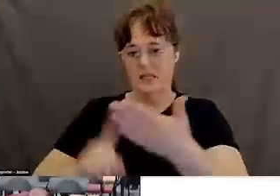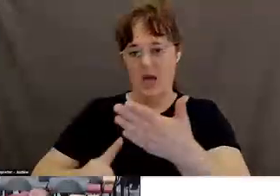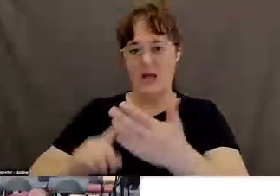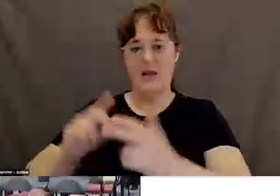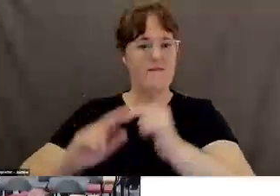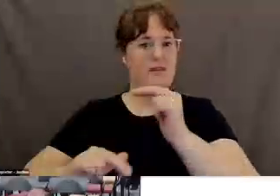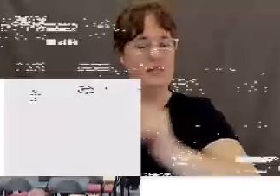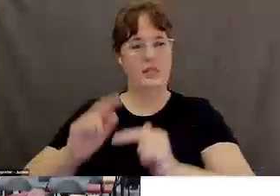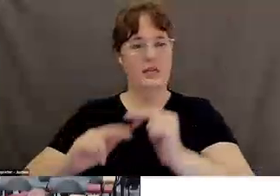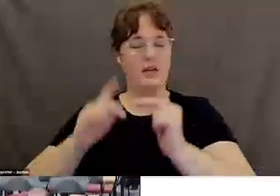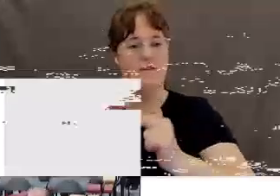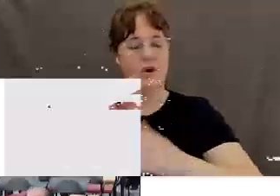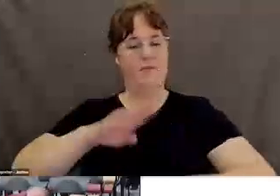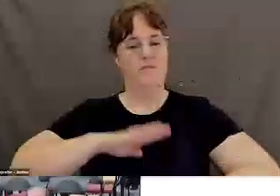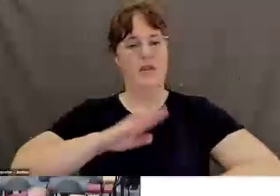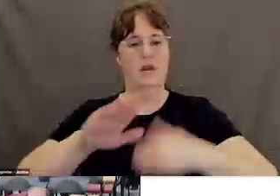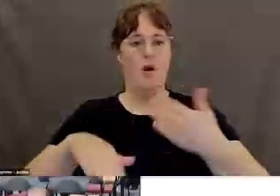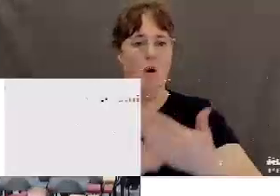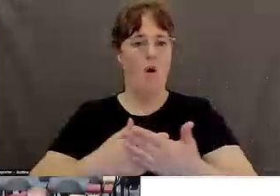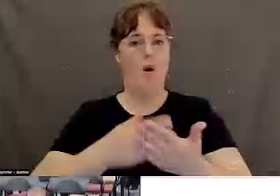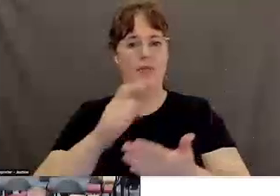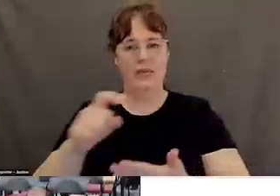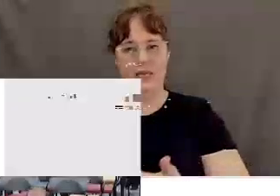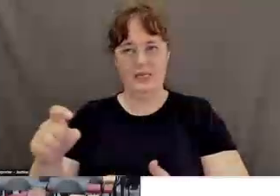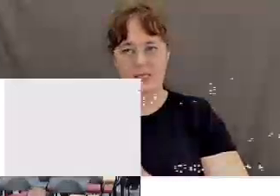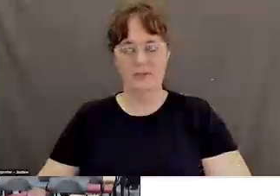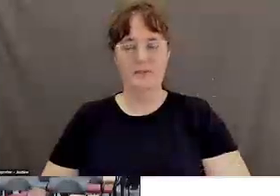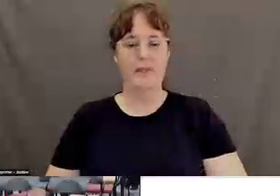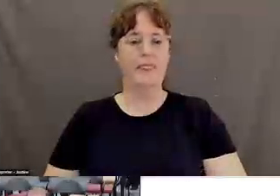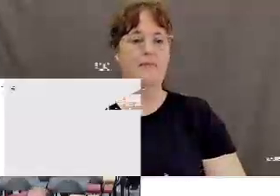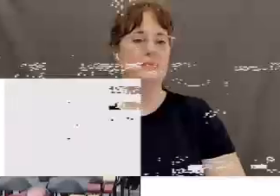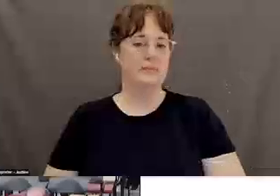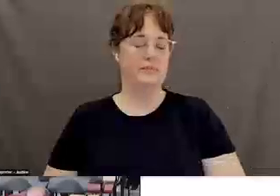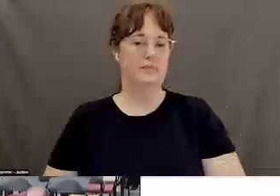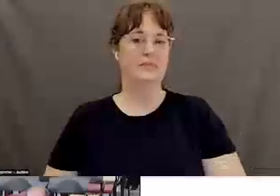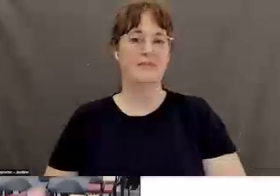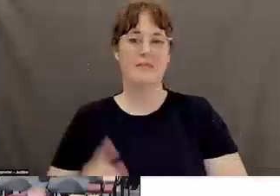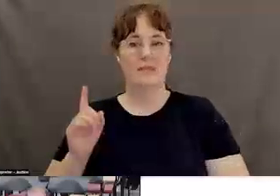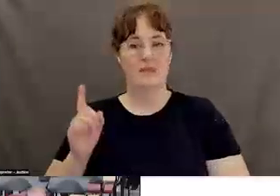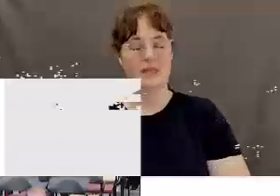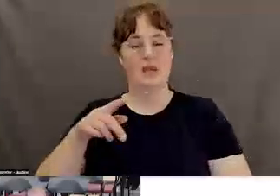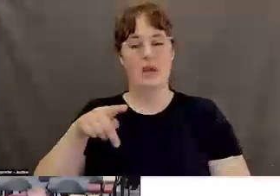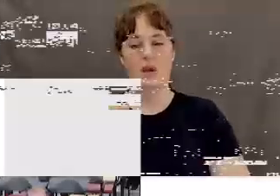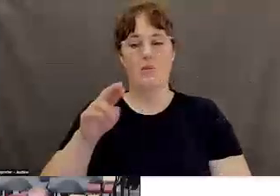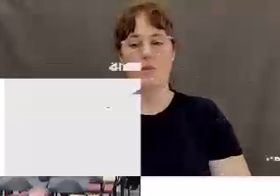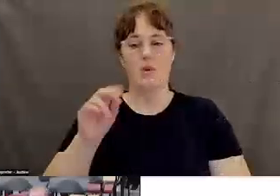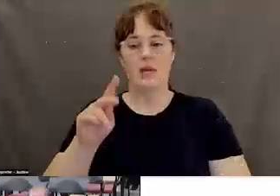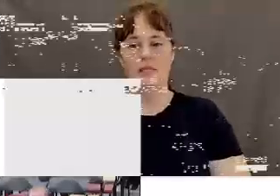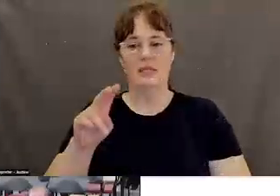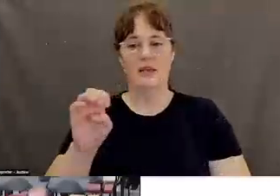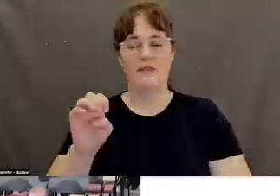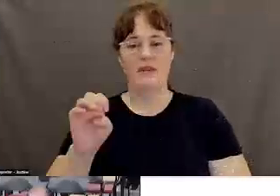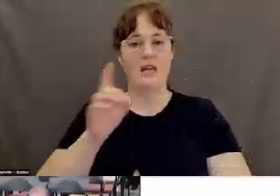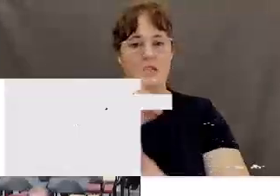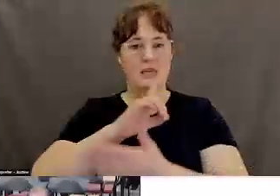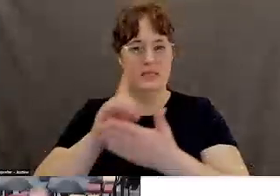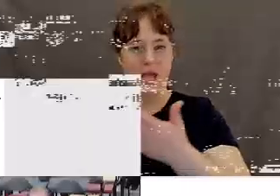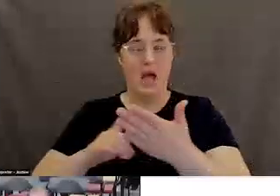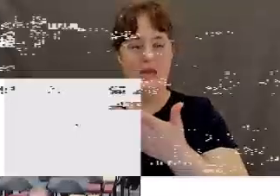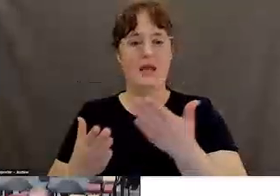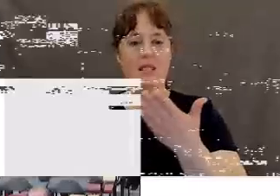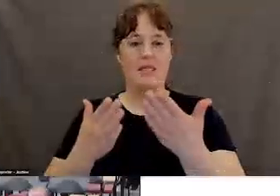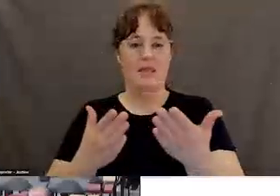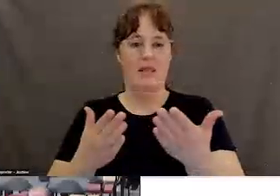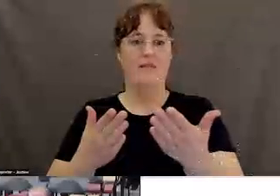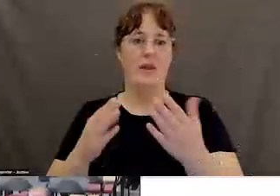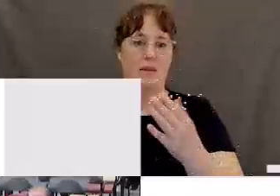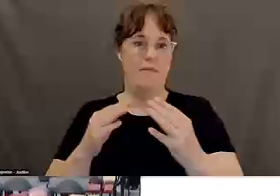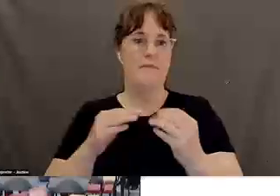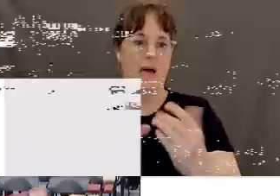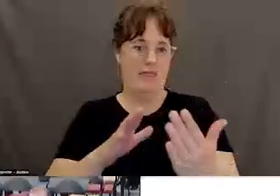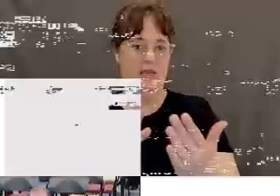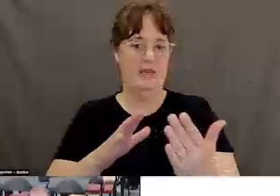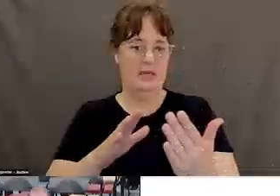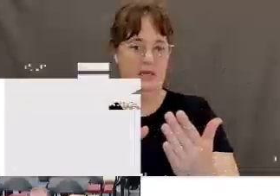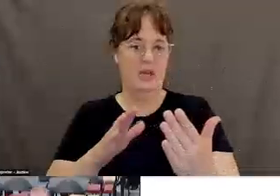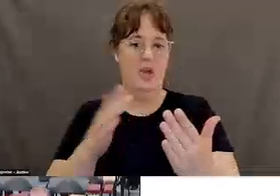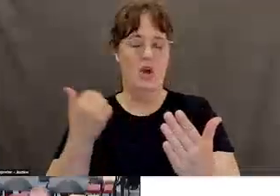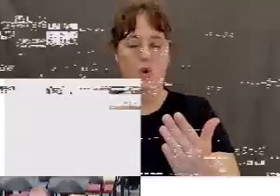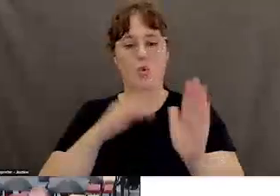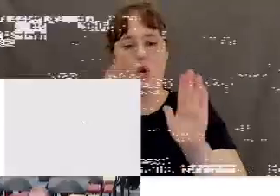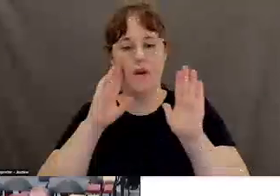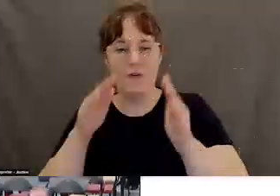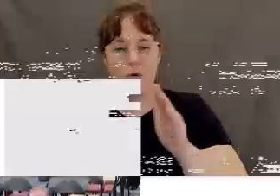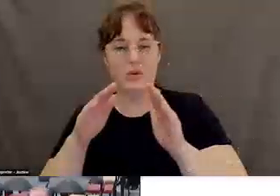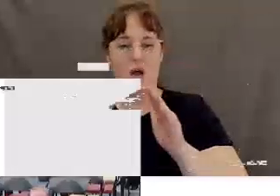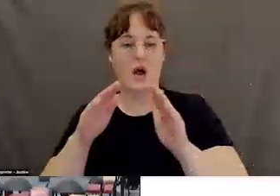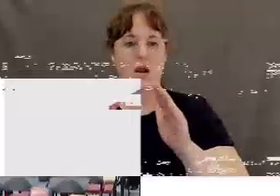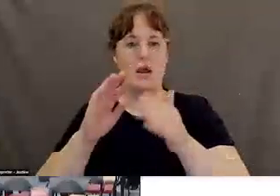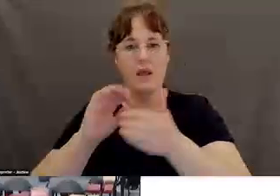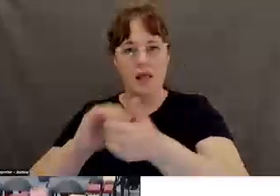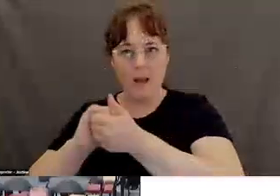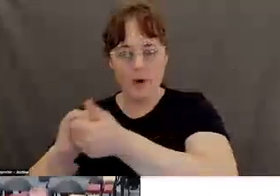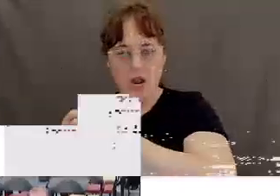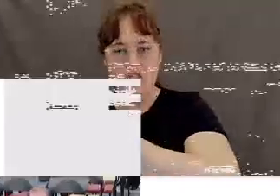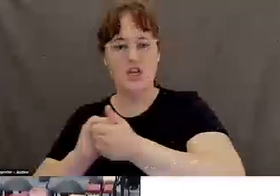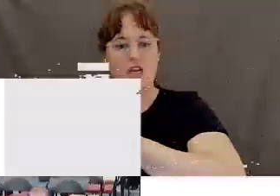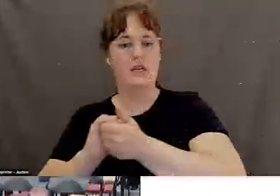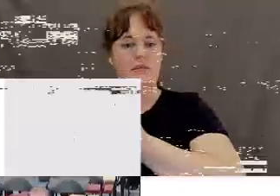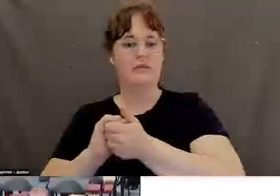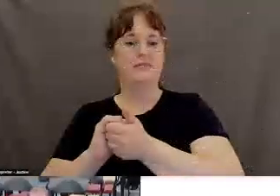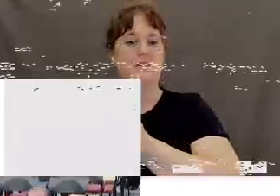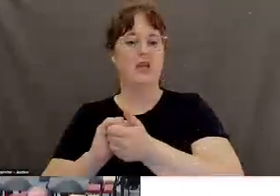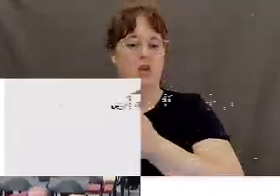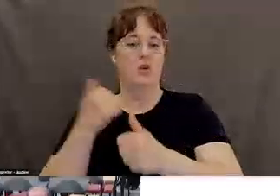Boardroom: Just as a starting point, I did want to take a second and point out that this is a progressive design delivery method. So this is a new model that's focused on collaboration and allows us to advance cost savings, opportunities, and innovation while we advance the final design.